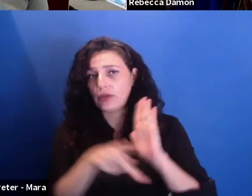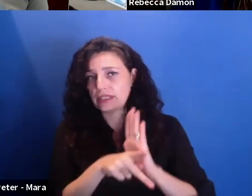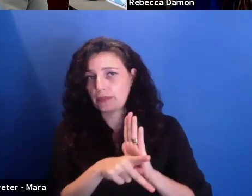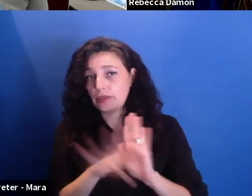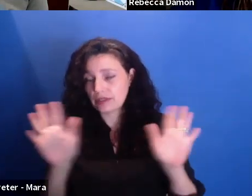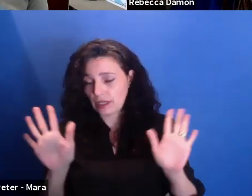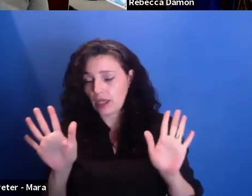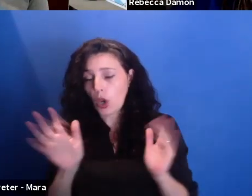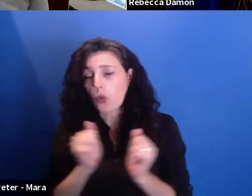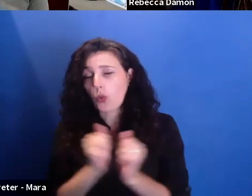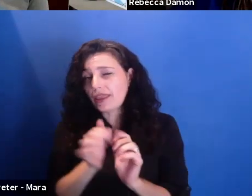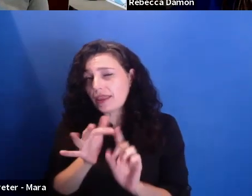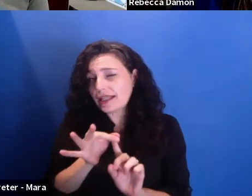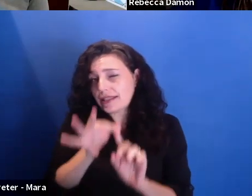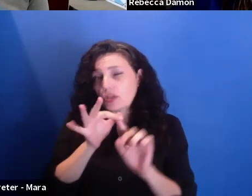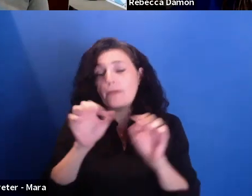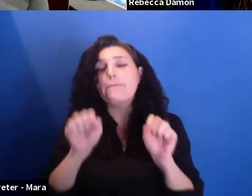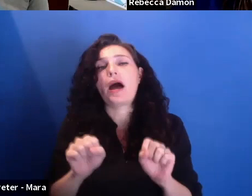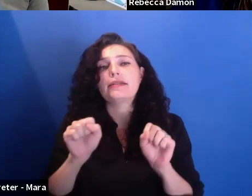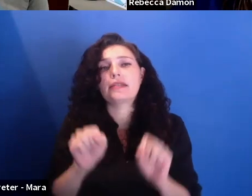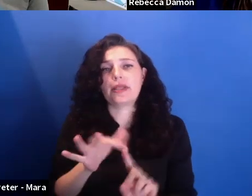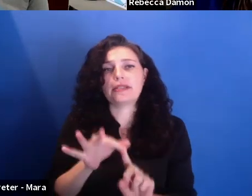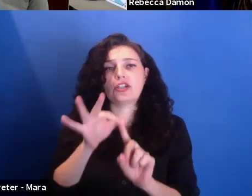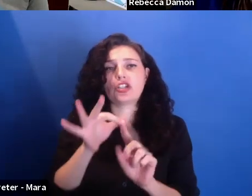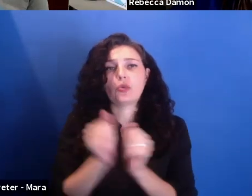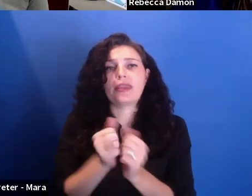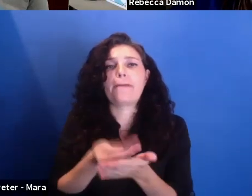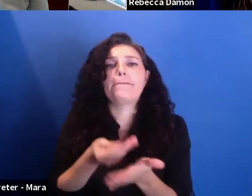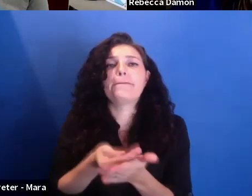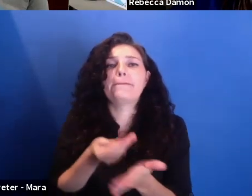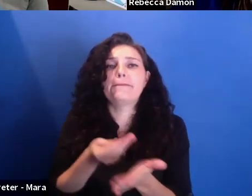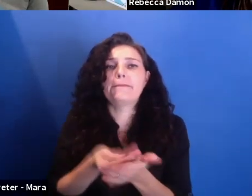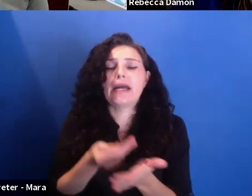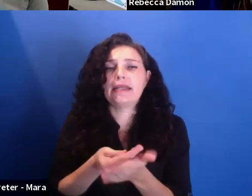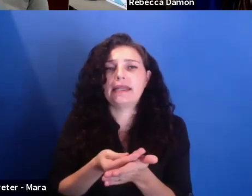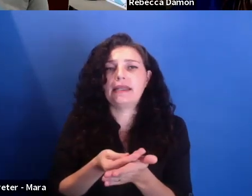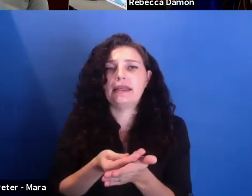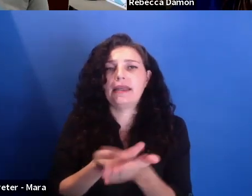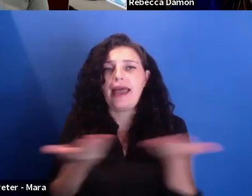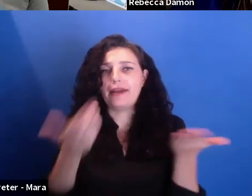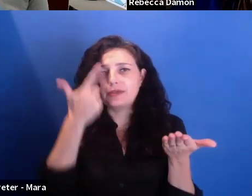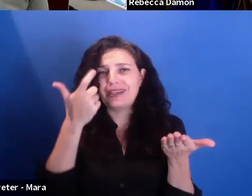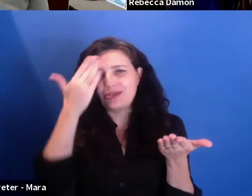with the possible exception of the money items, which may be adjusted just the way scale is adjusted for certain low budget productions.